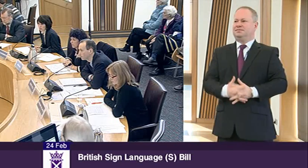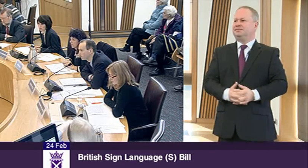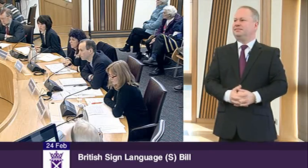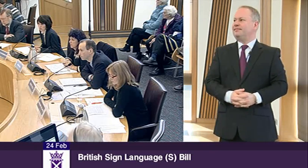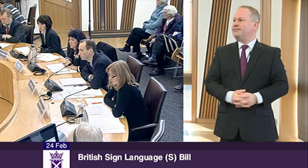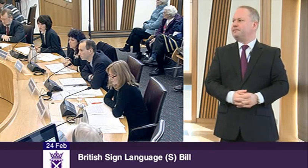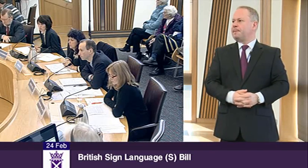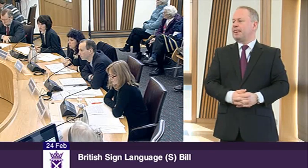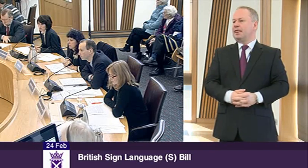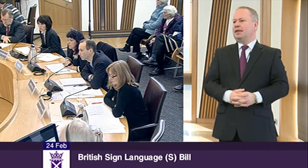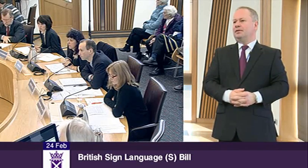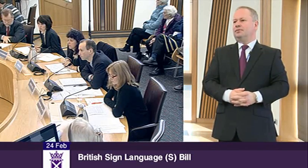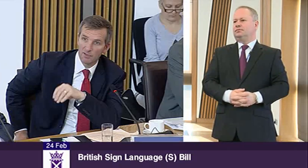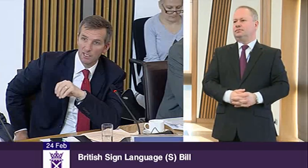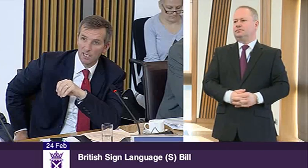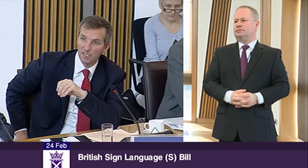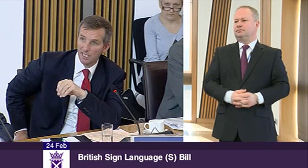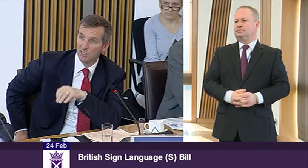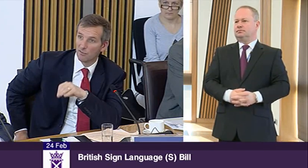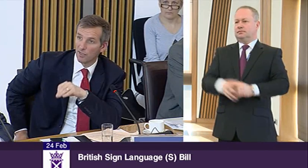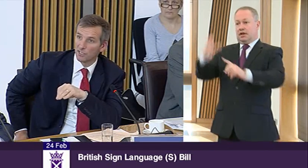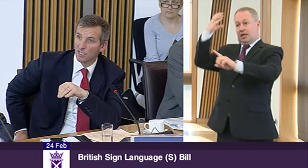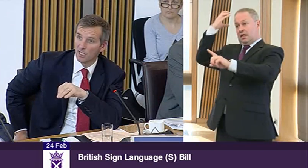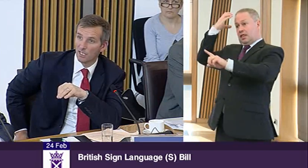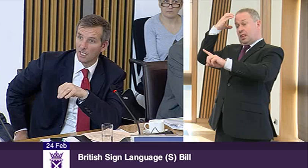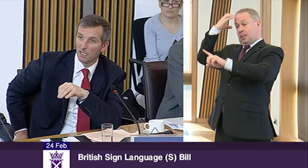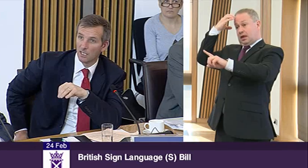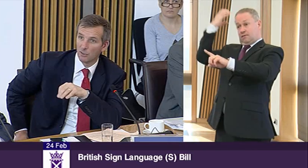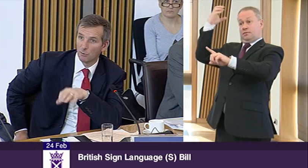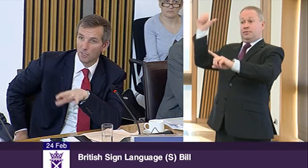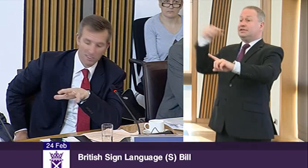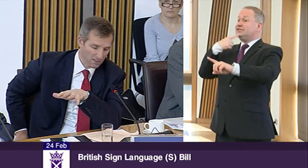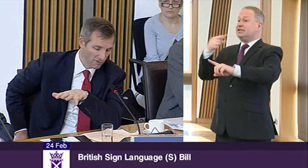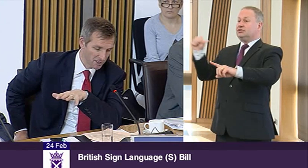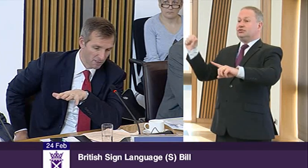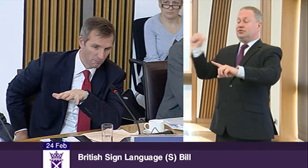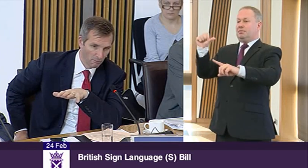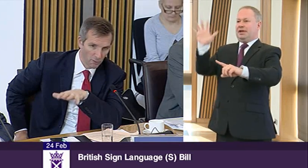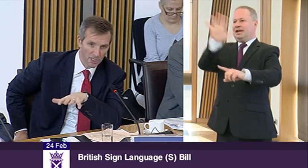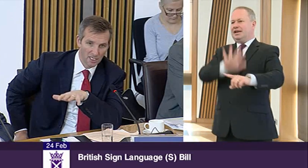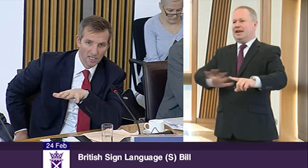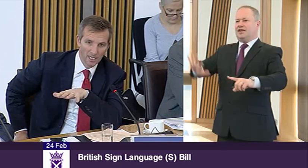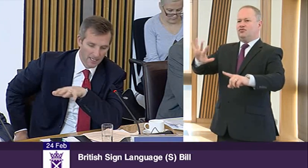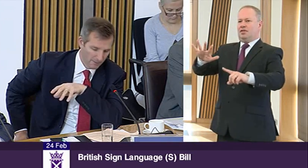Liam McArthur: The Government has also proposed the idea of a national advisory group or body,